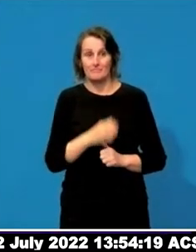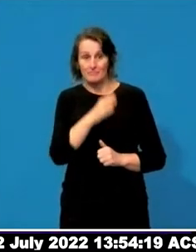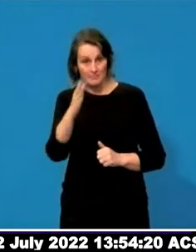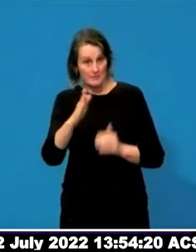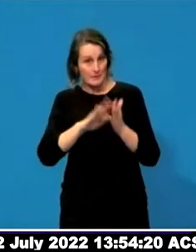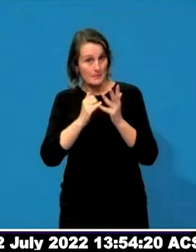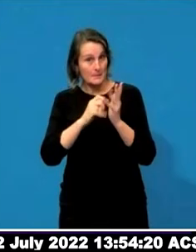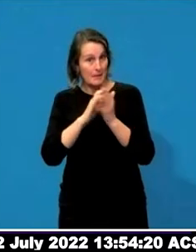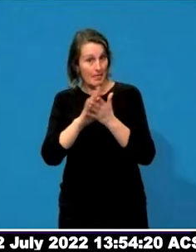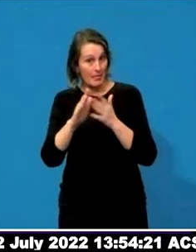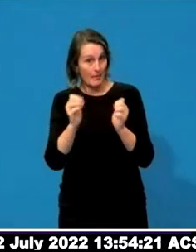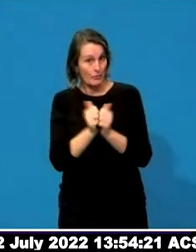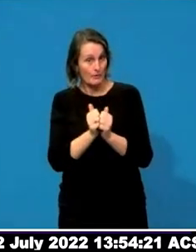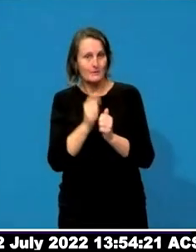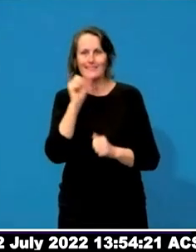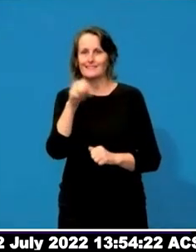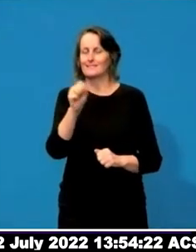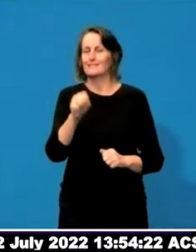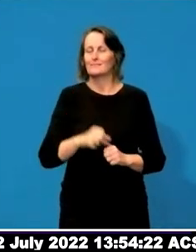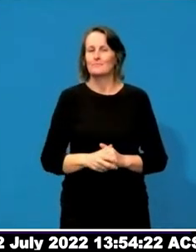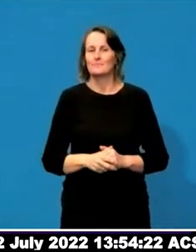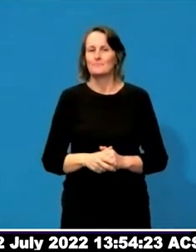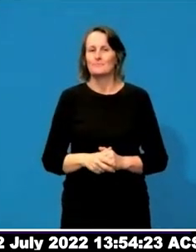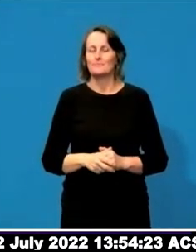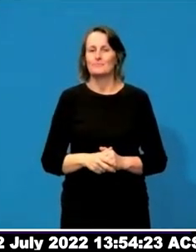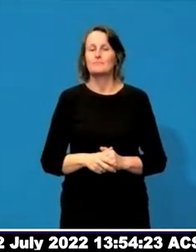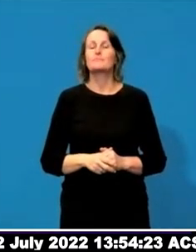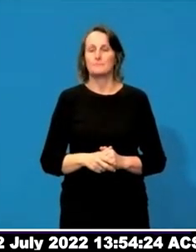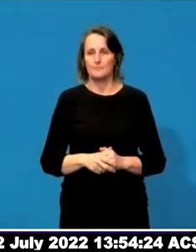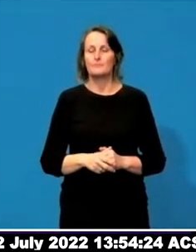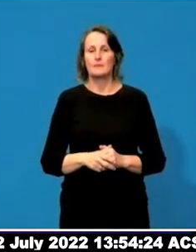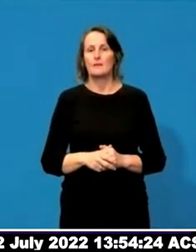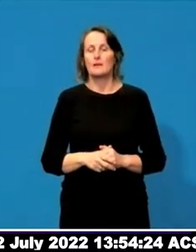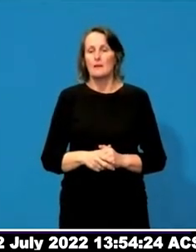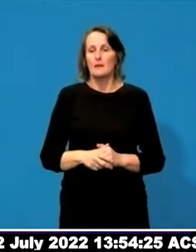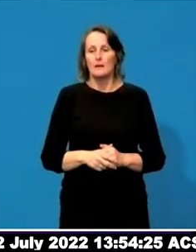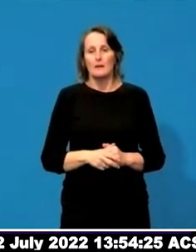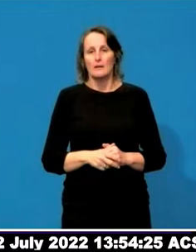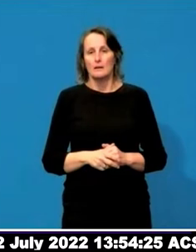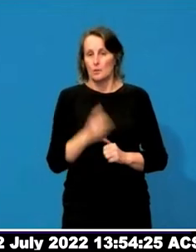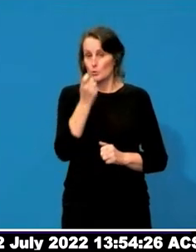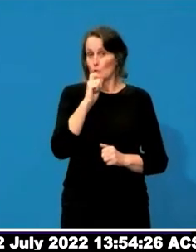Yes. MS McMAHON: Now, before I move on to asking you some questions about solutions,